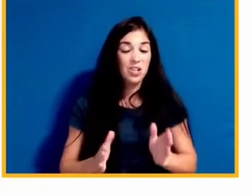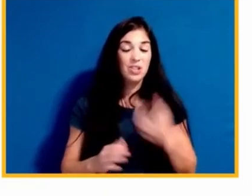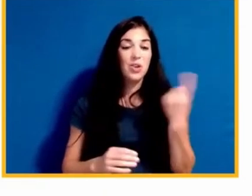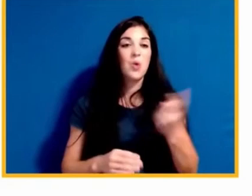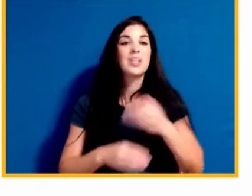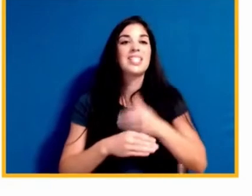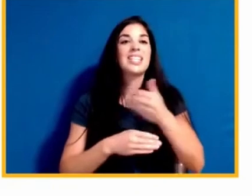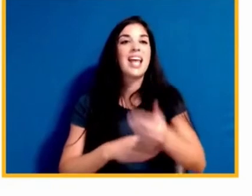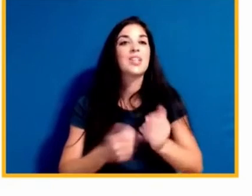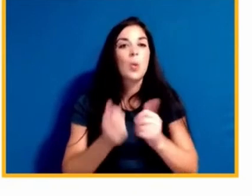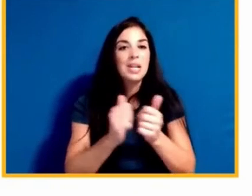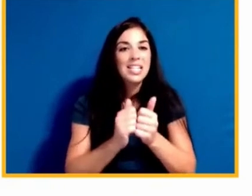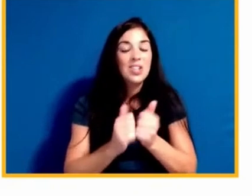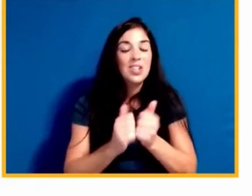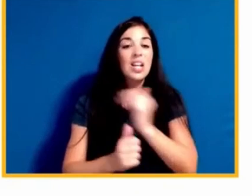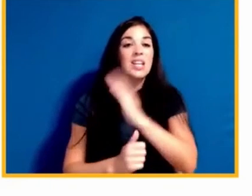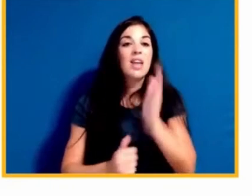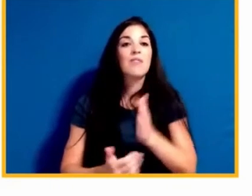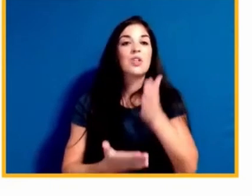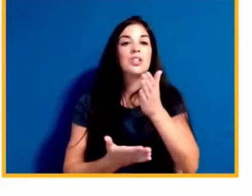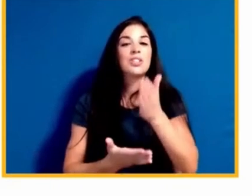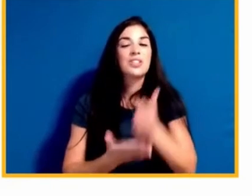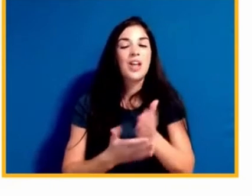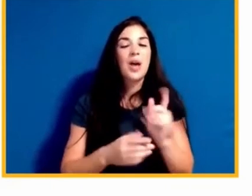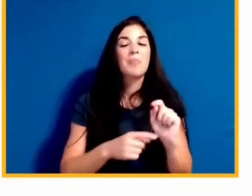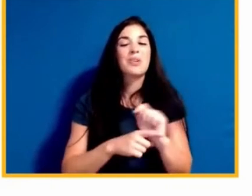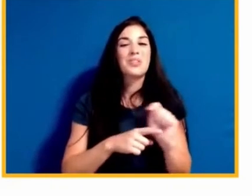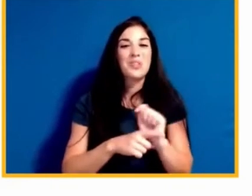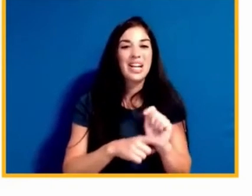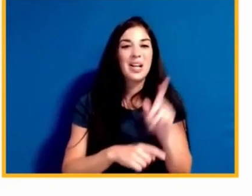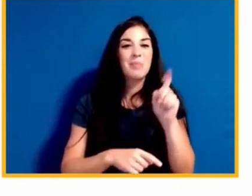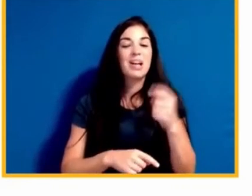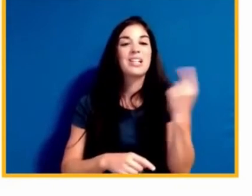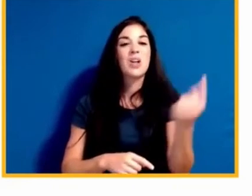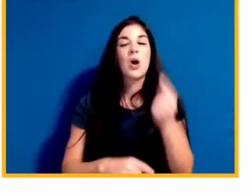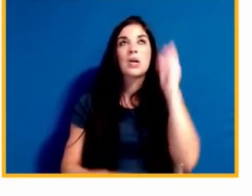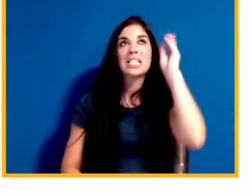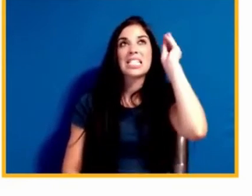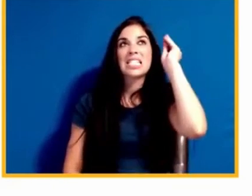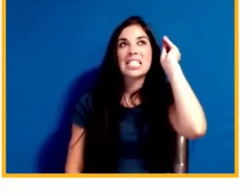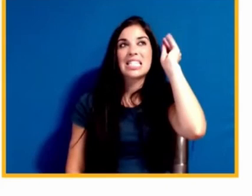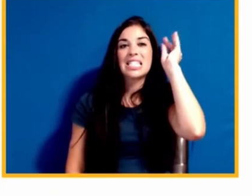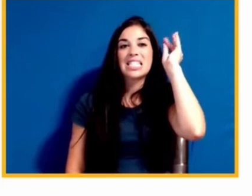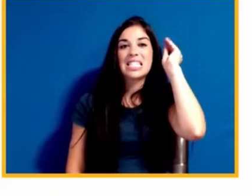the next competition and never to stop training. You got to always keep that kind of a